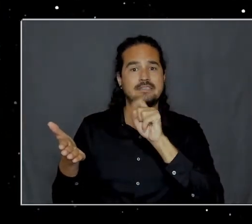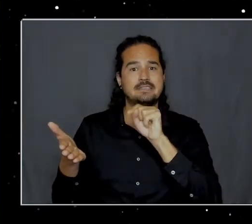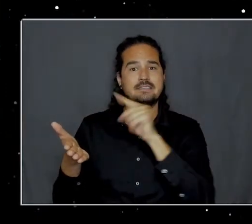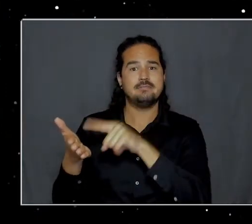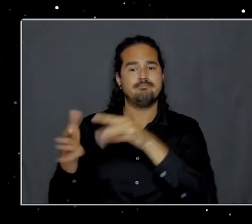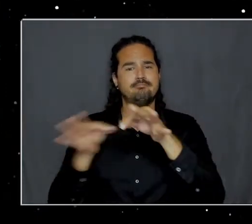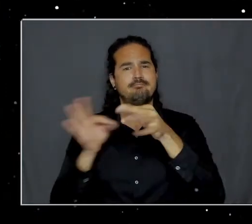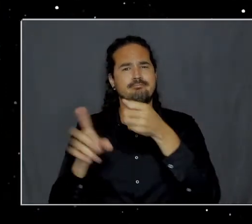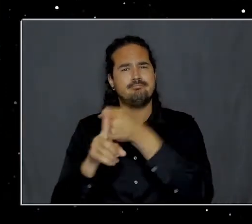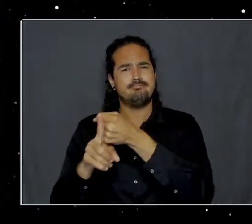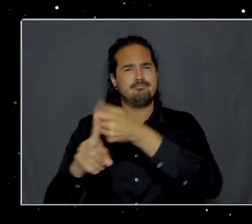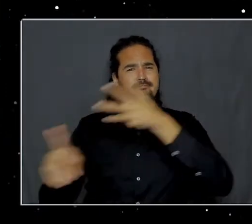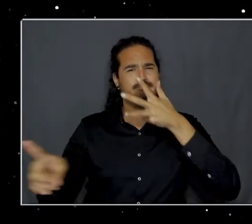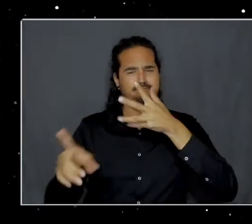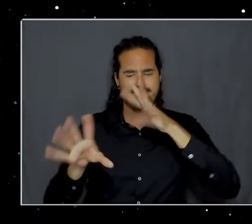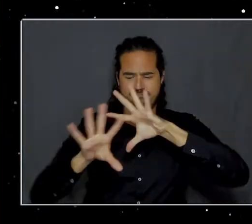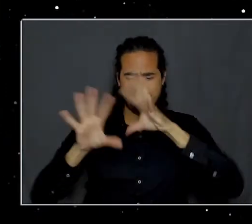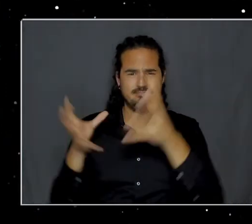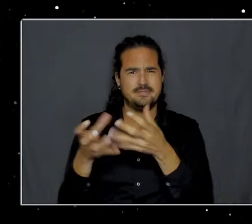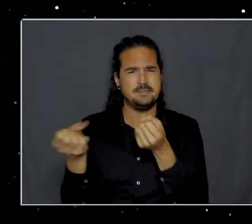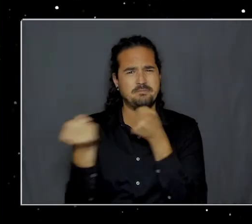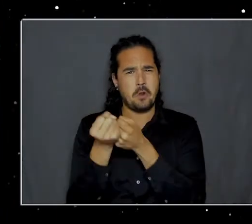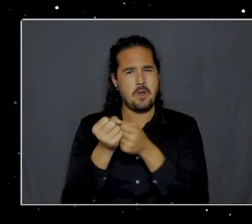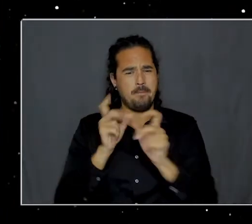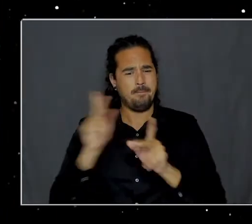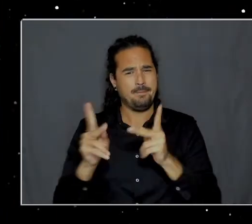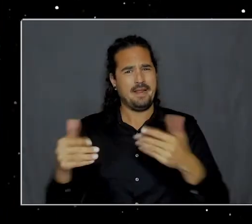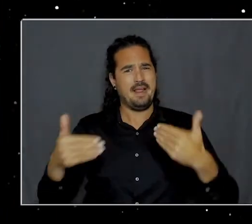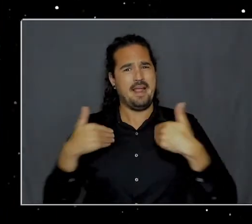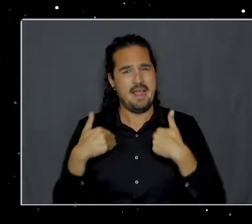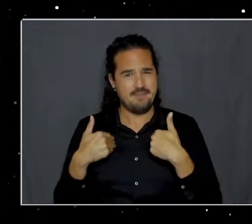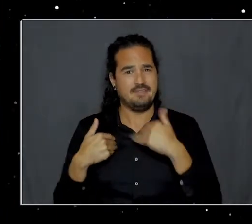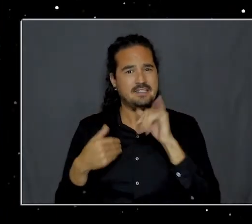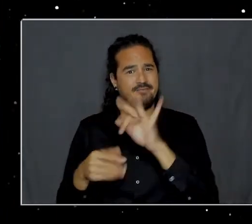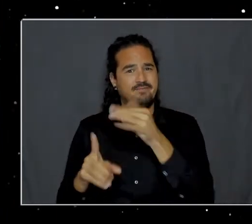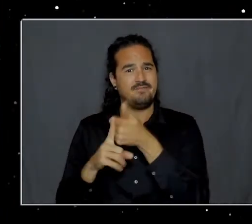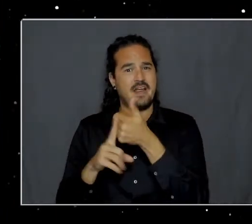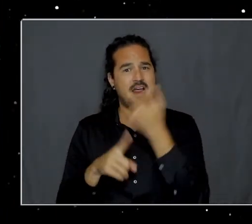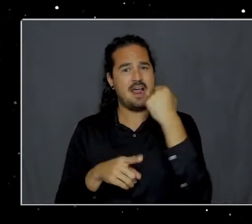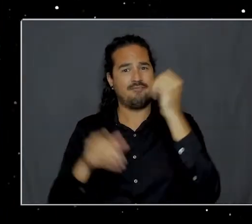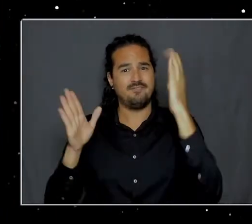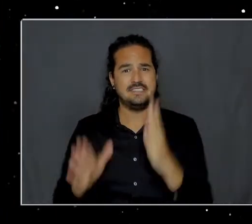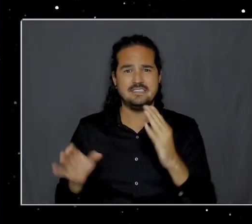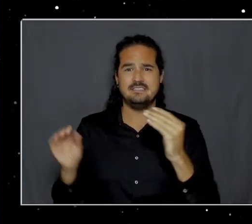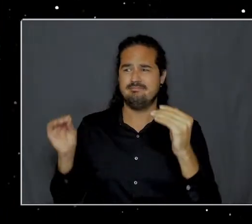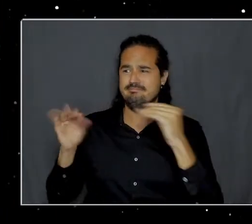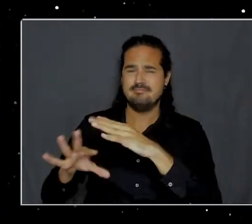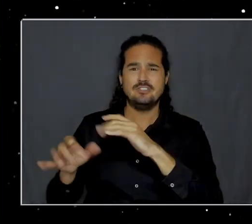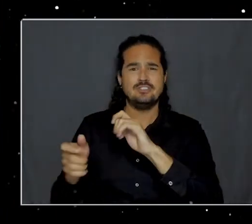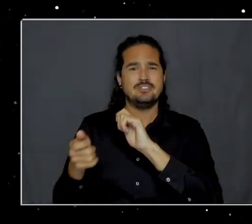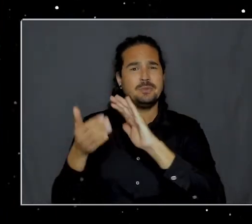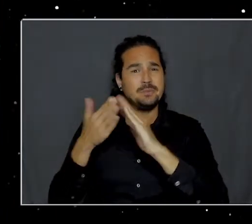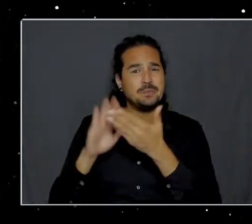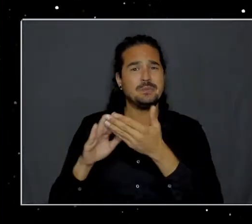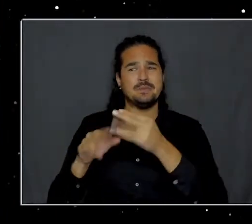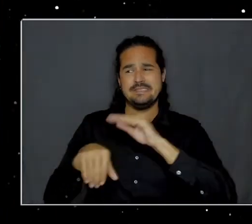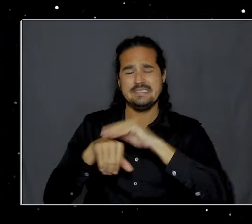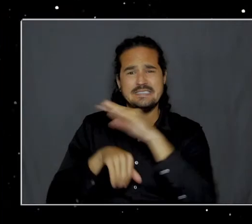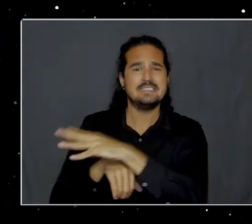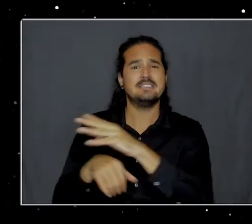THAT IS DERIVED FROM COMMUNITIES THAT EMPOWER THE CHANGE MAKER TO